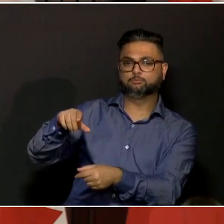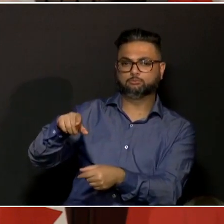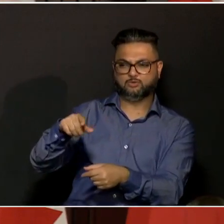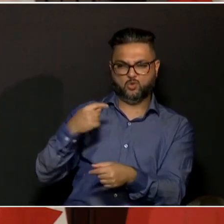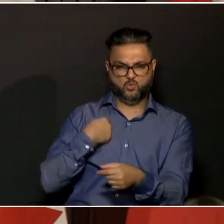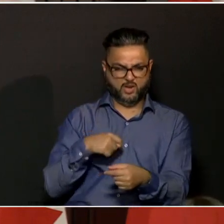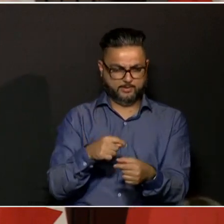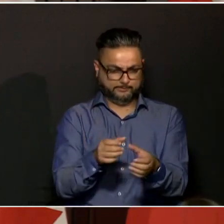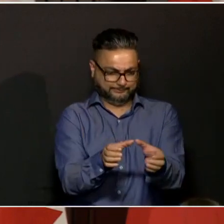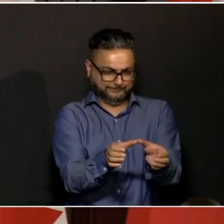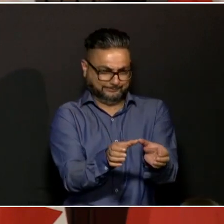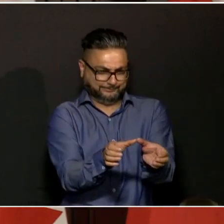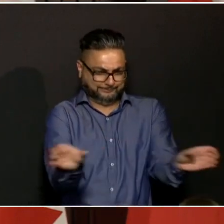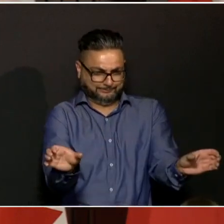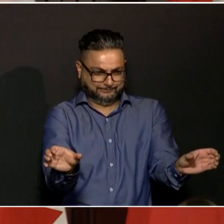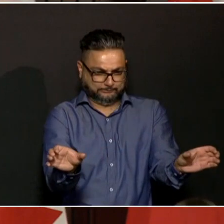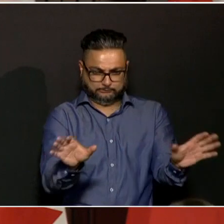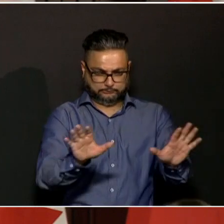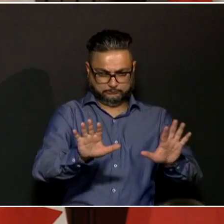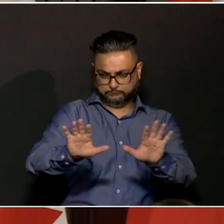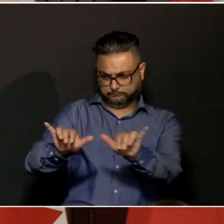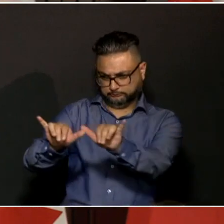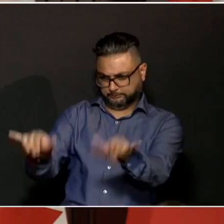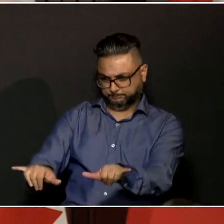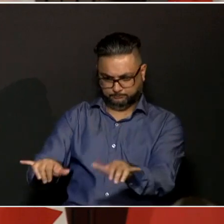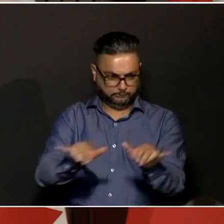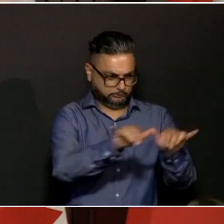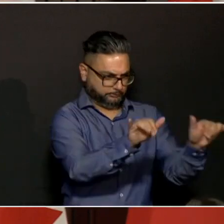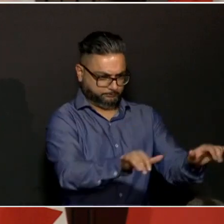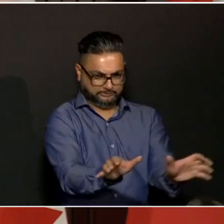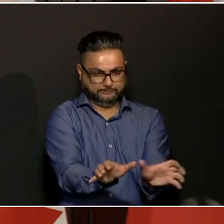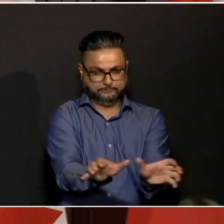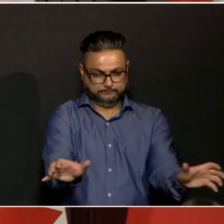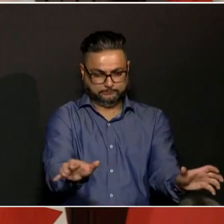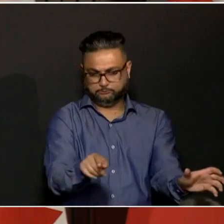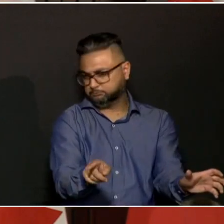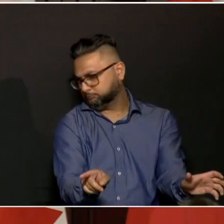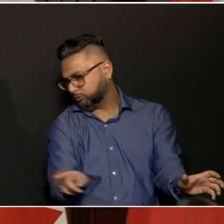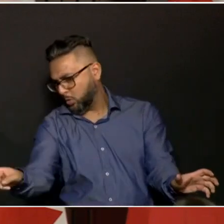homes so we are trying to make O'Hearn